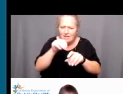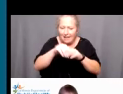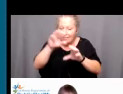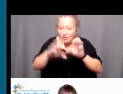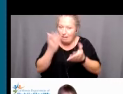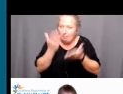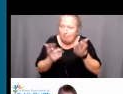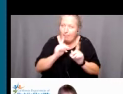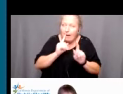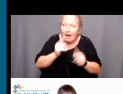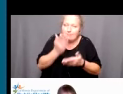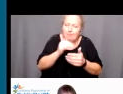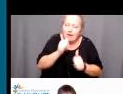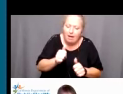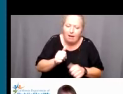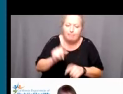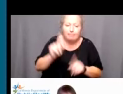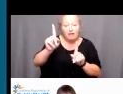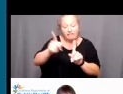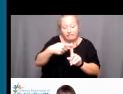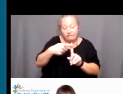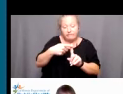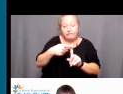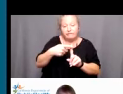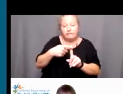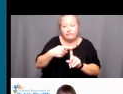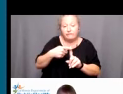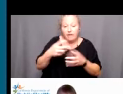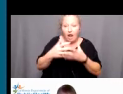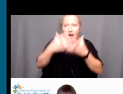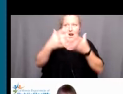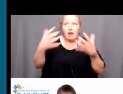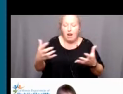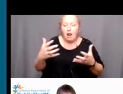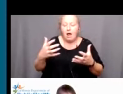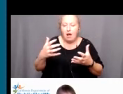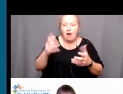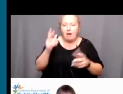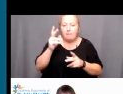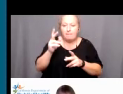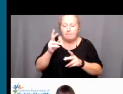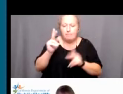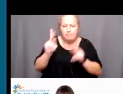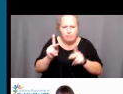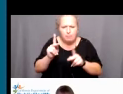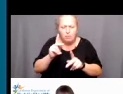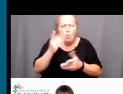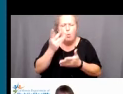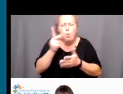The first that has a lot of resonance was what kinds of policy changes are